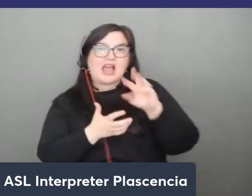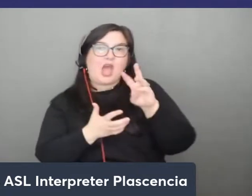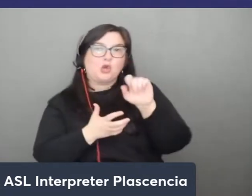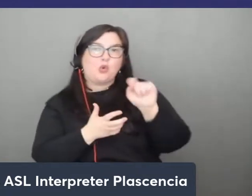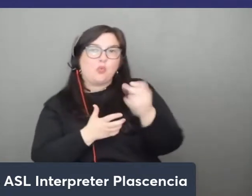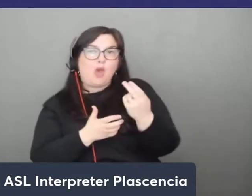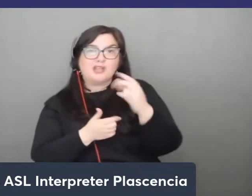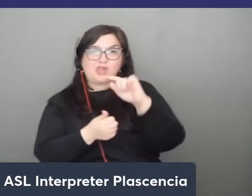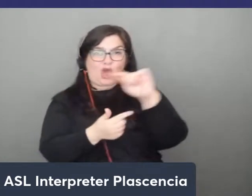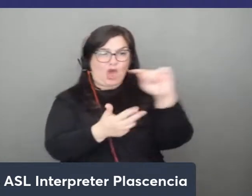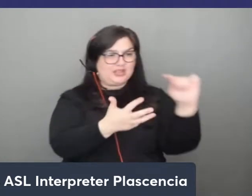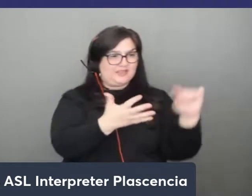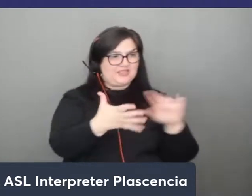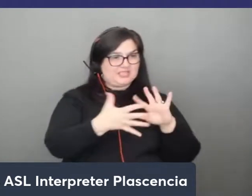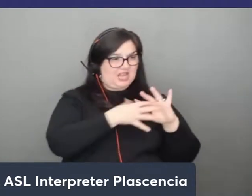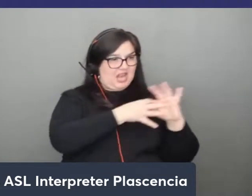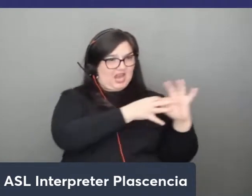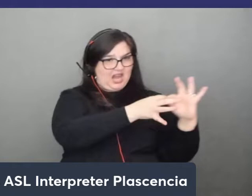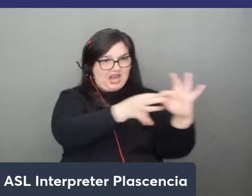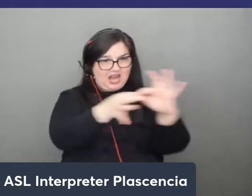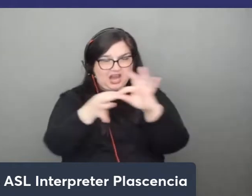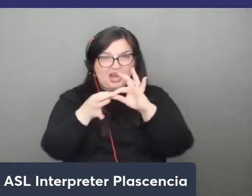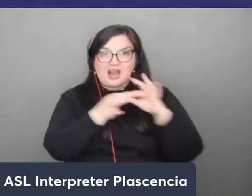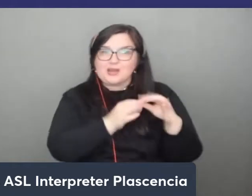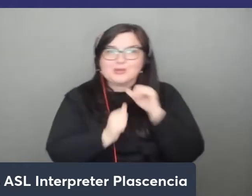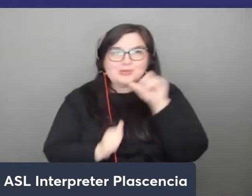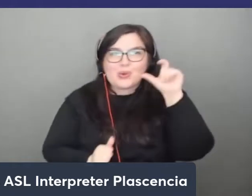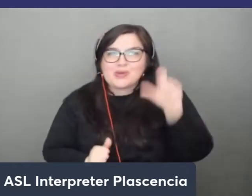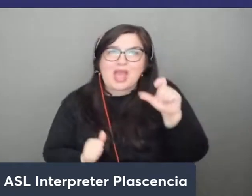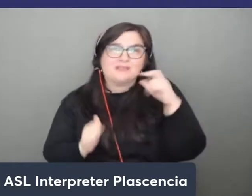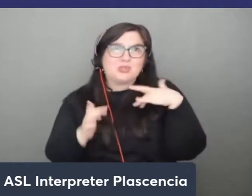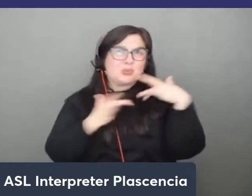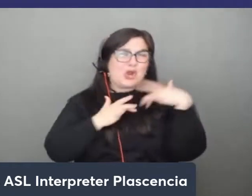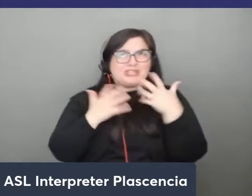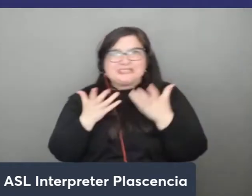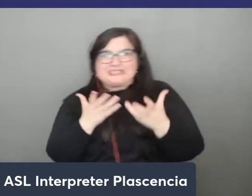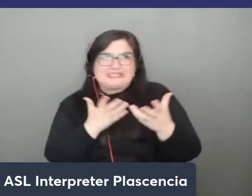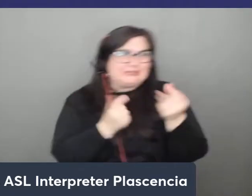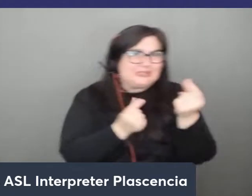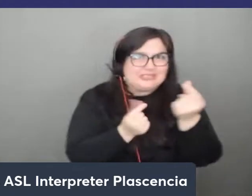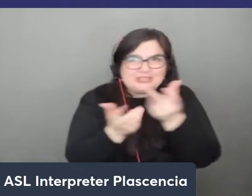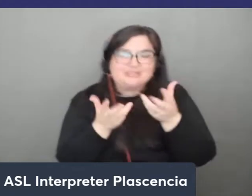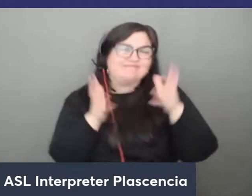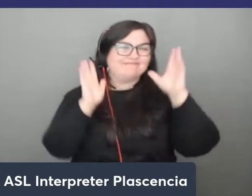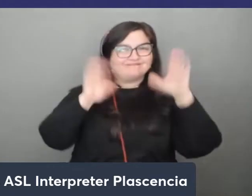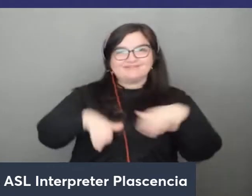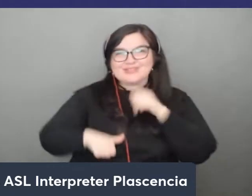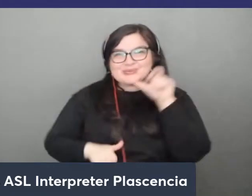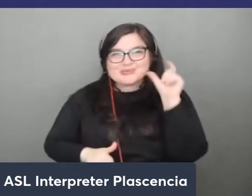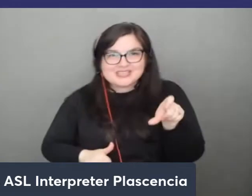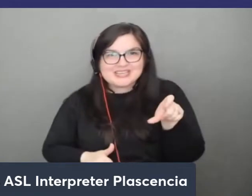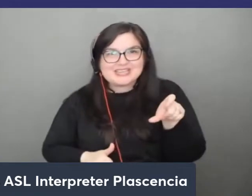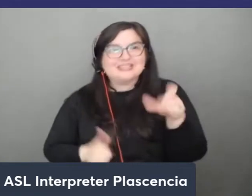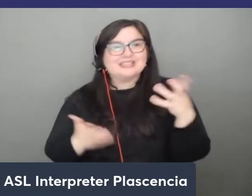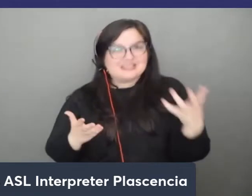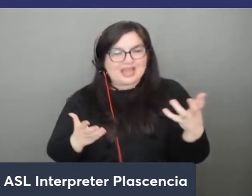for you so that you don't not have to worry about them. But because you have, these CloudFormation templates